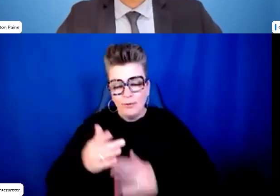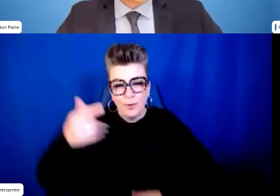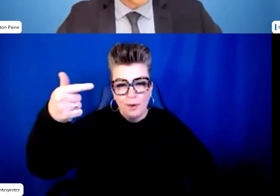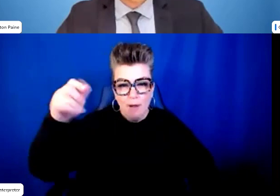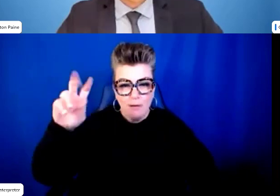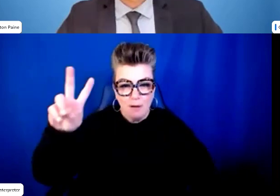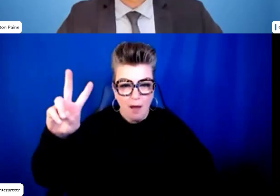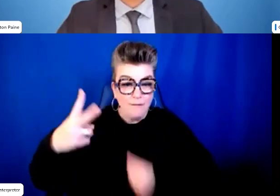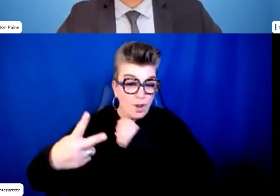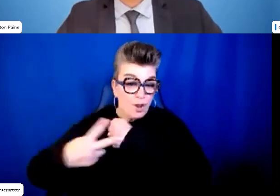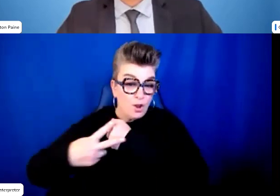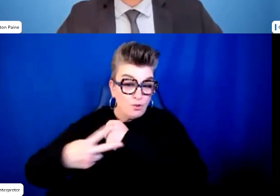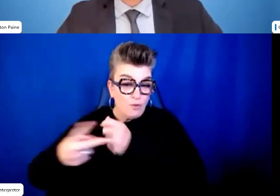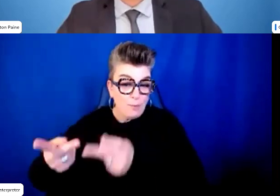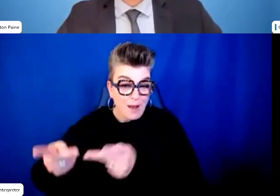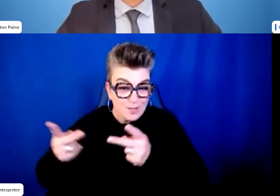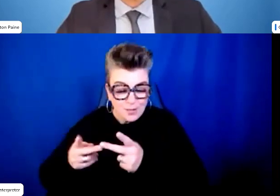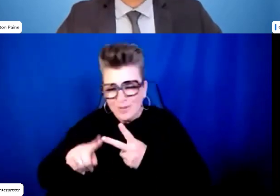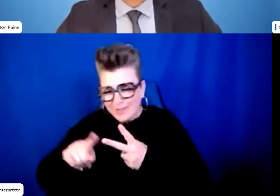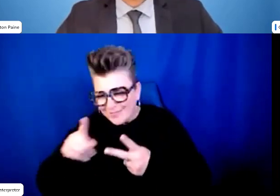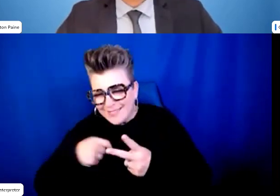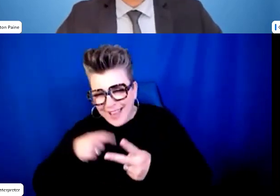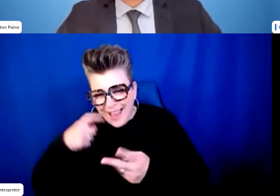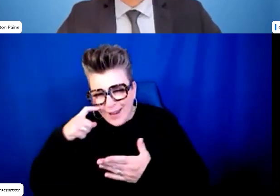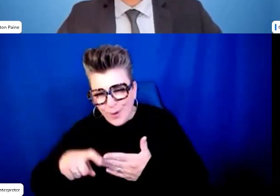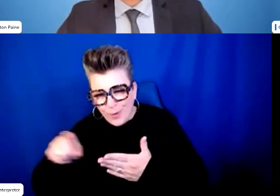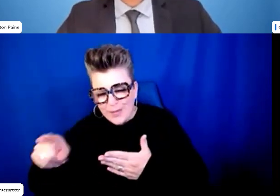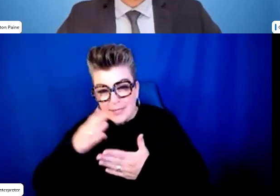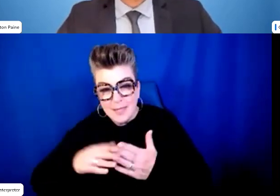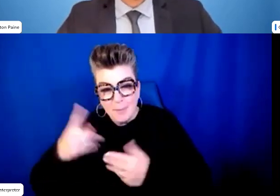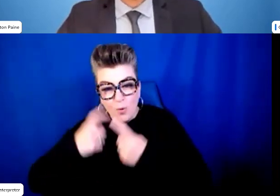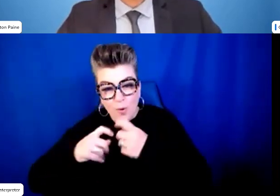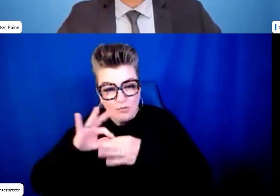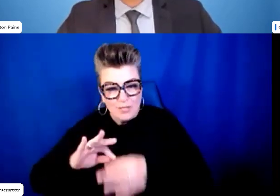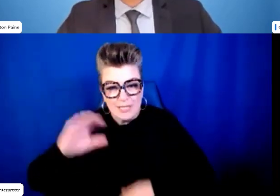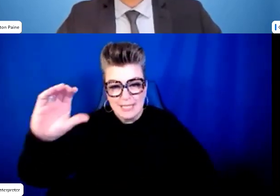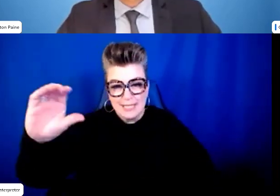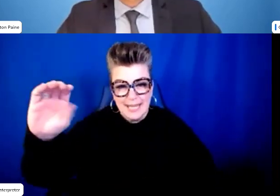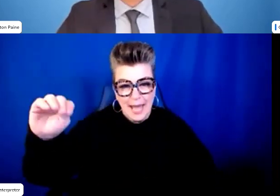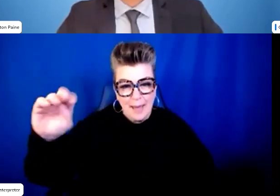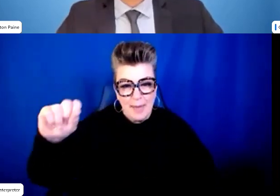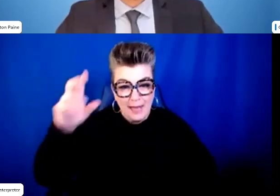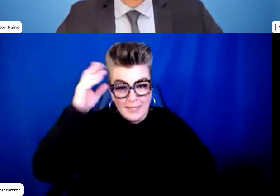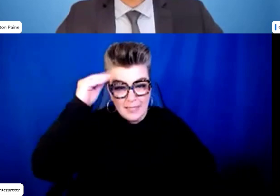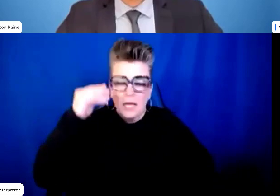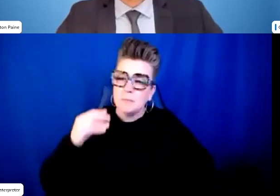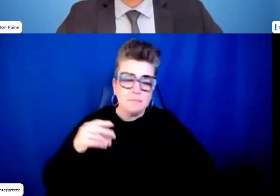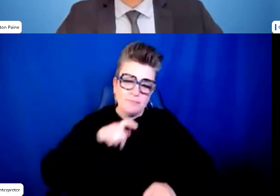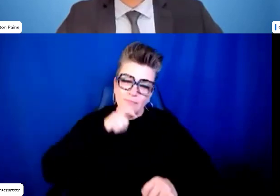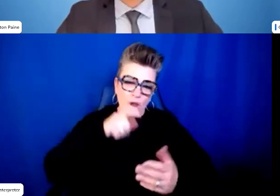I've seen some other questions in the chat about things like CMS data, these are not things that we would expect, you know, to be shared again.